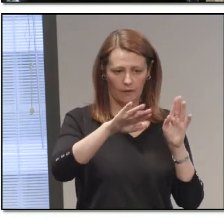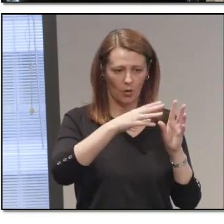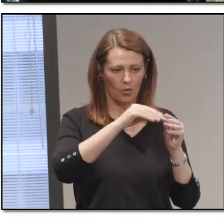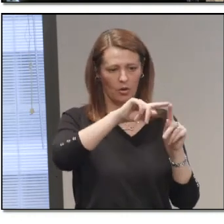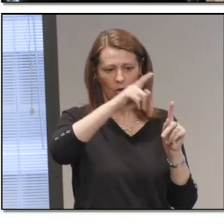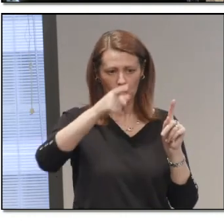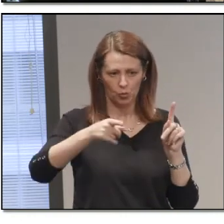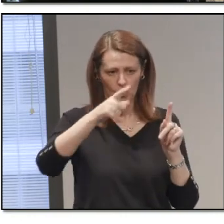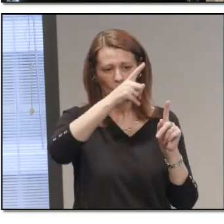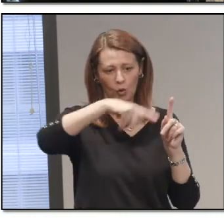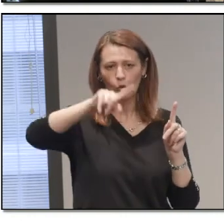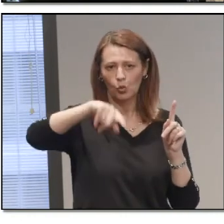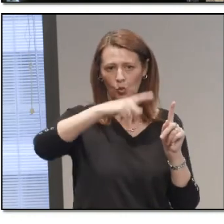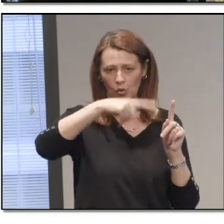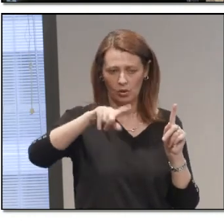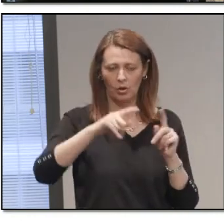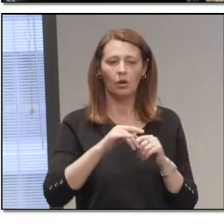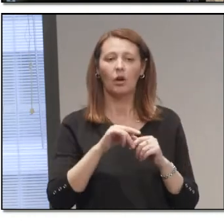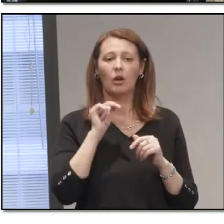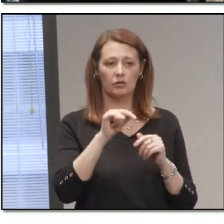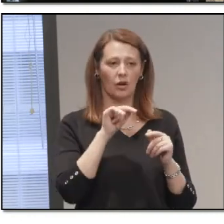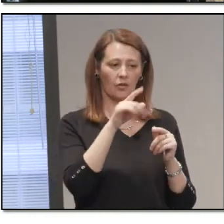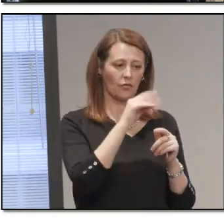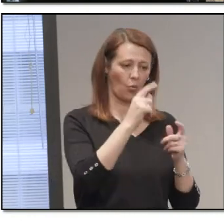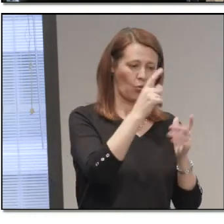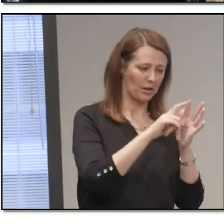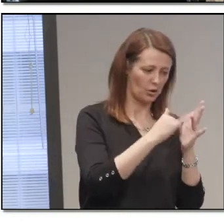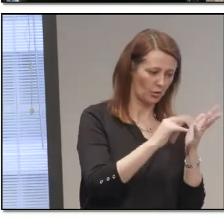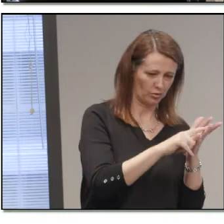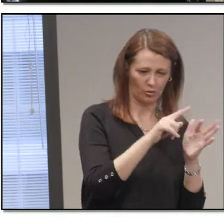shape extrapolating from one dose to another is impossible if you don't know where you are in the